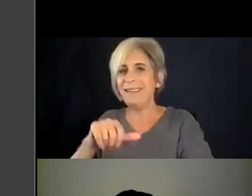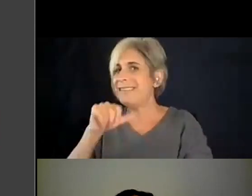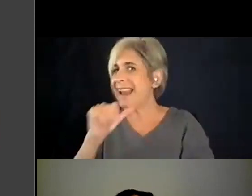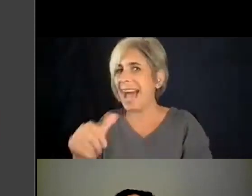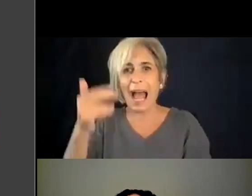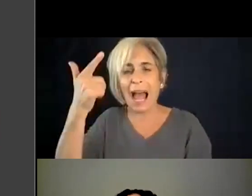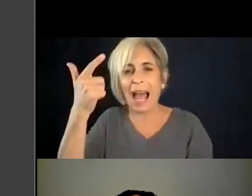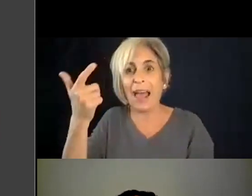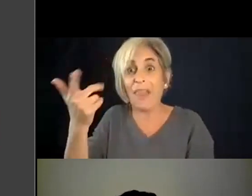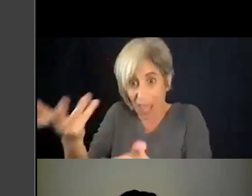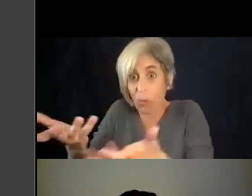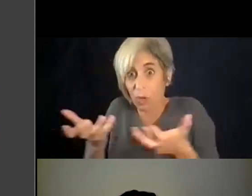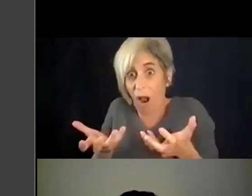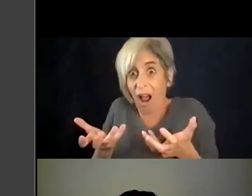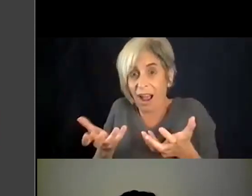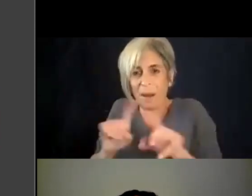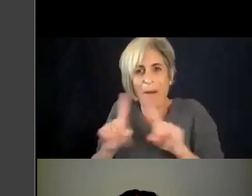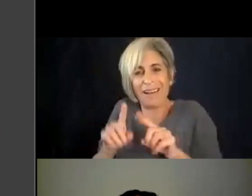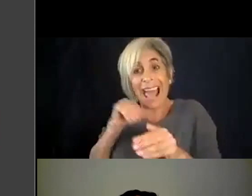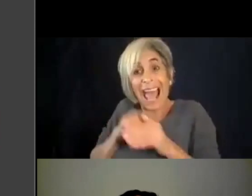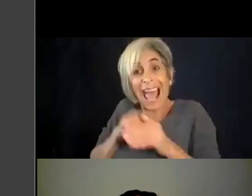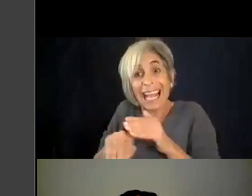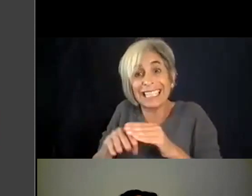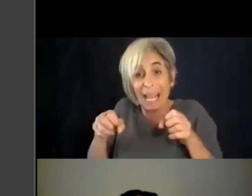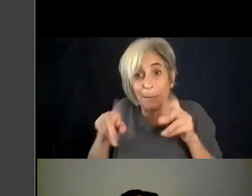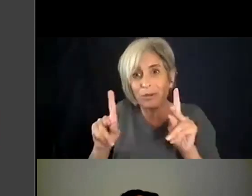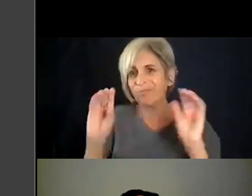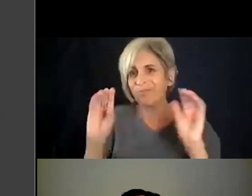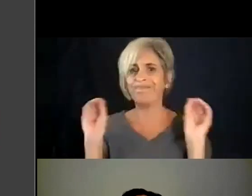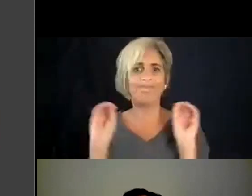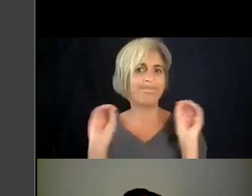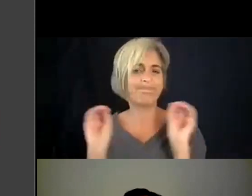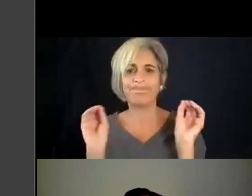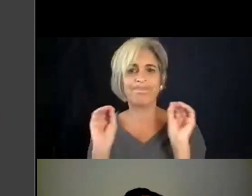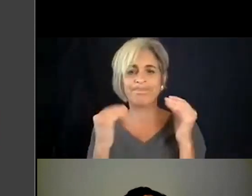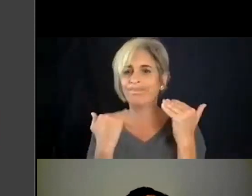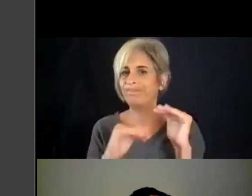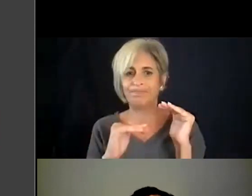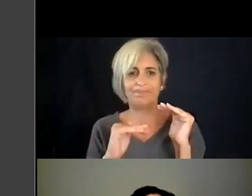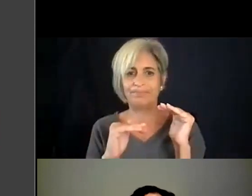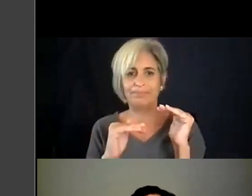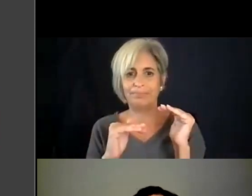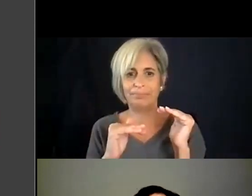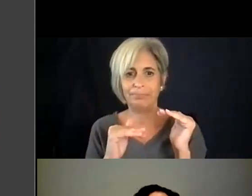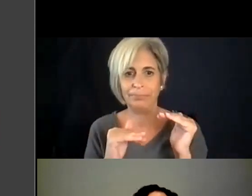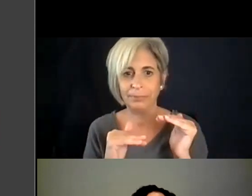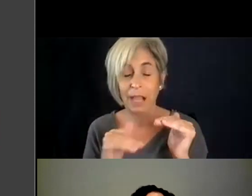It's because we lack access and opportunity. So, while these statistics are eye-opening for some of you,